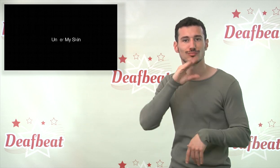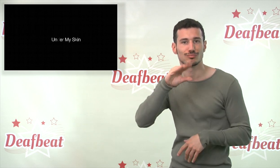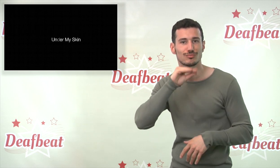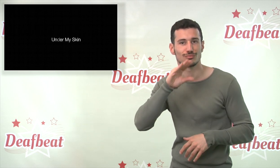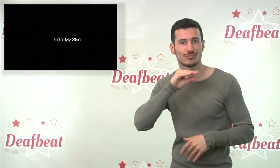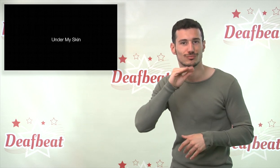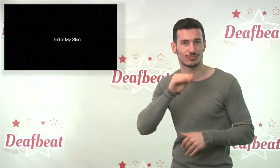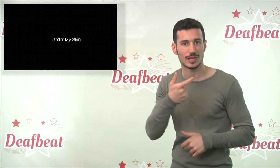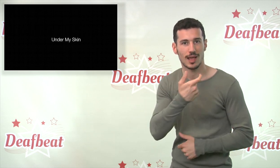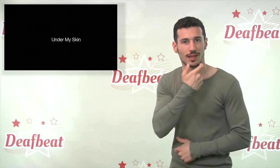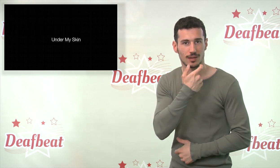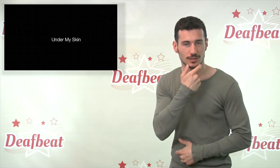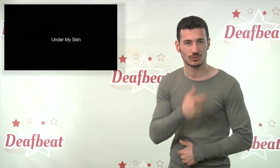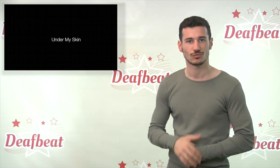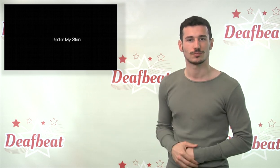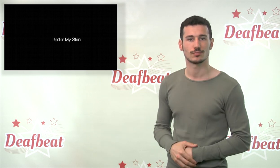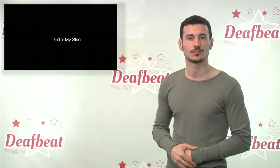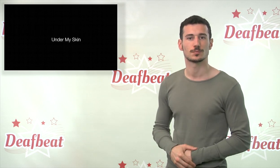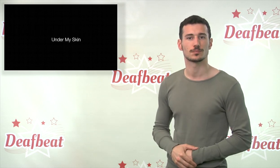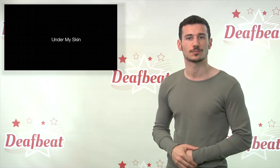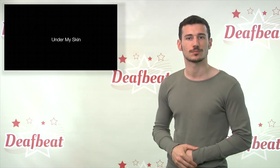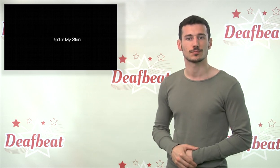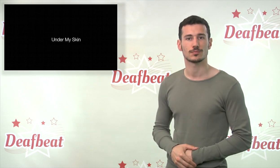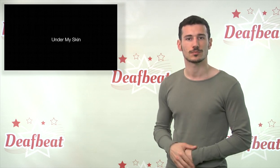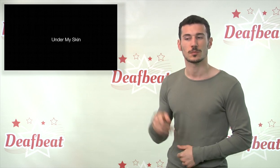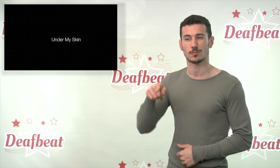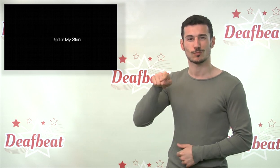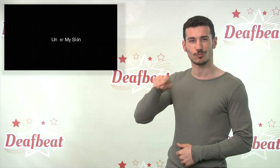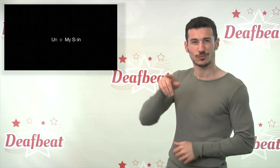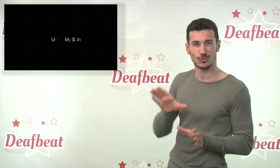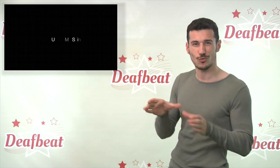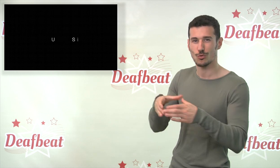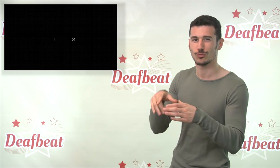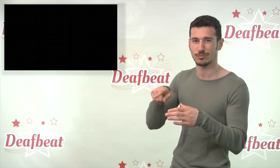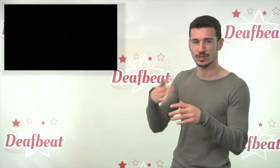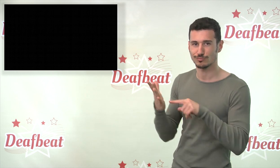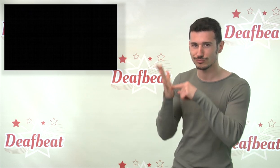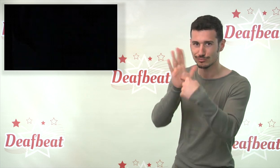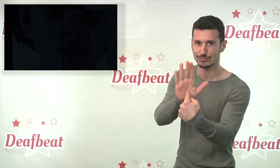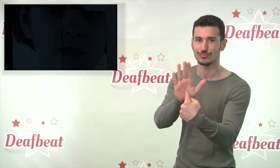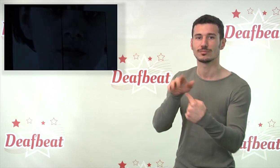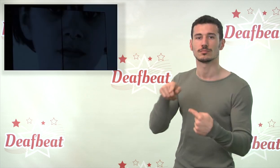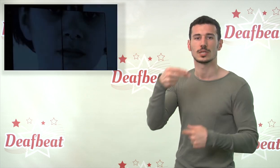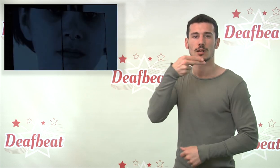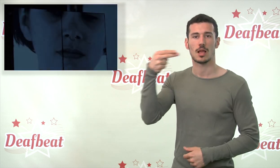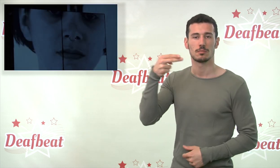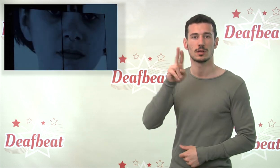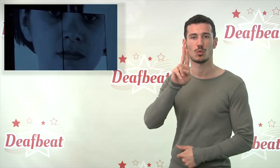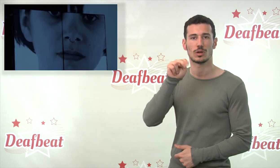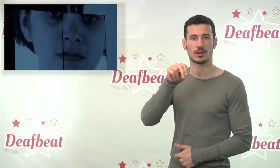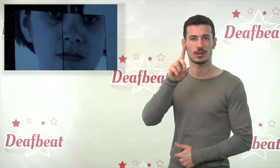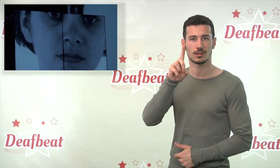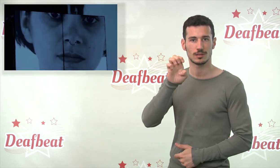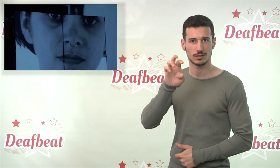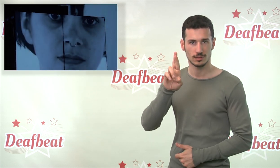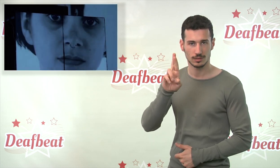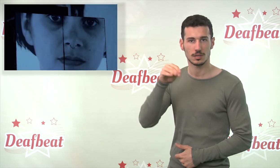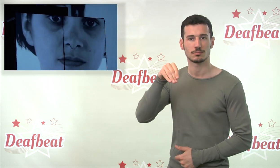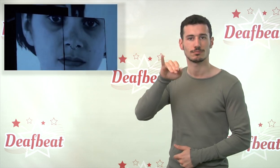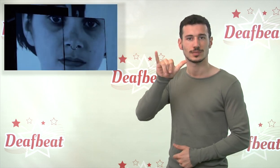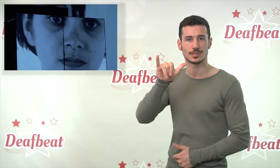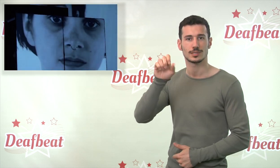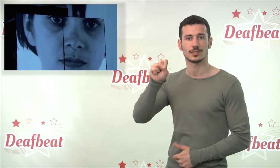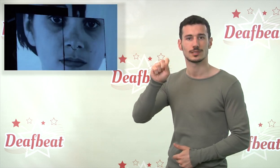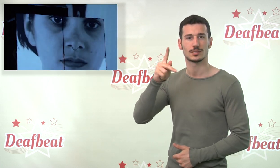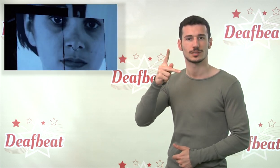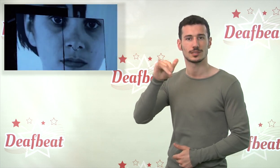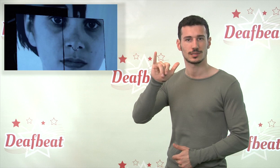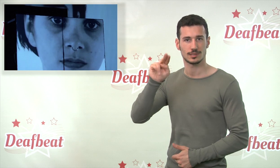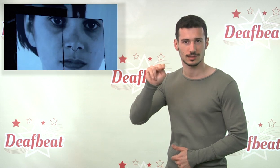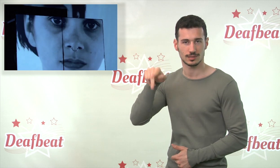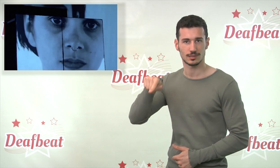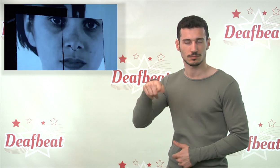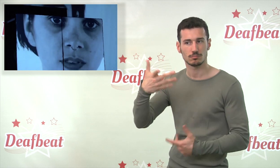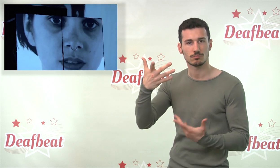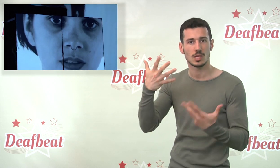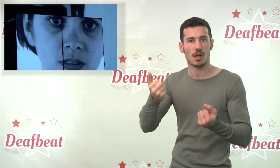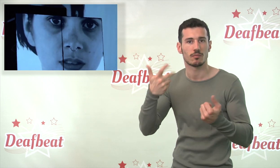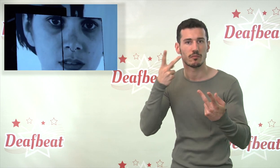into their choreography. They have a performance called “Under My Skin”